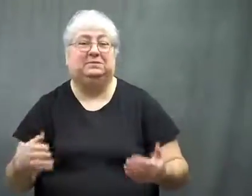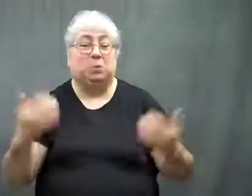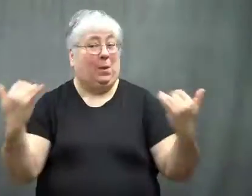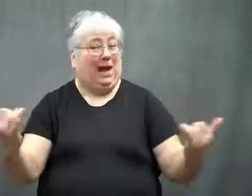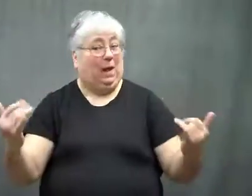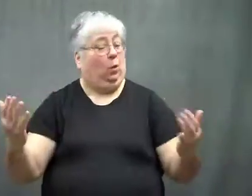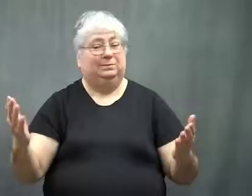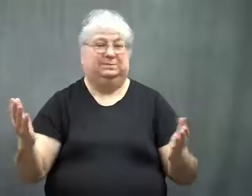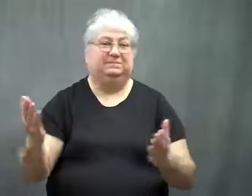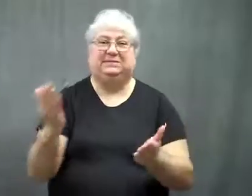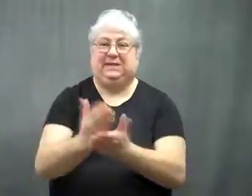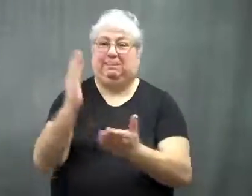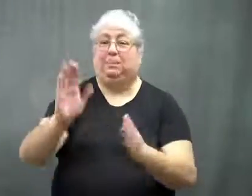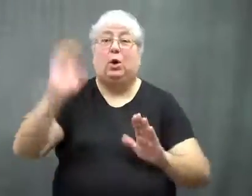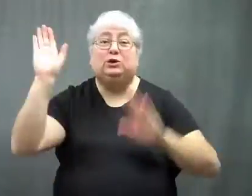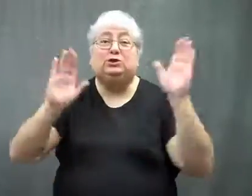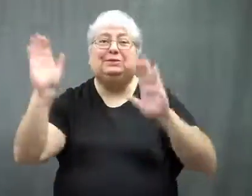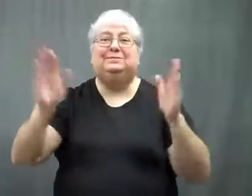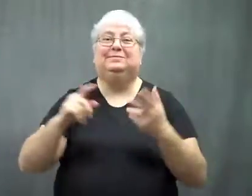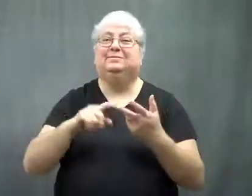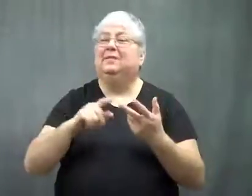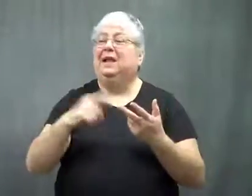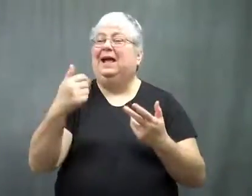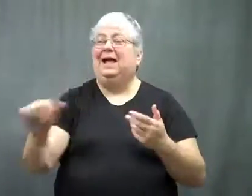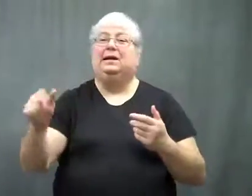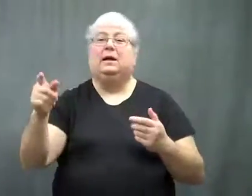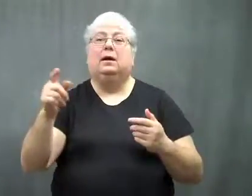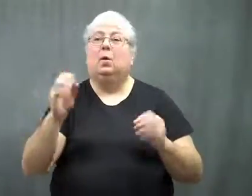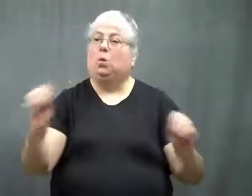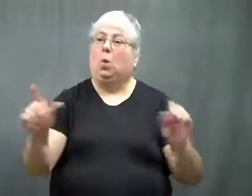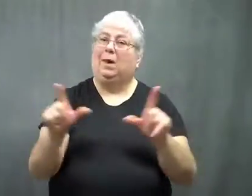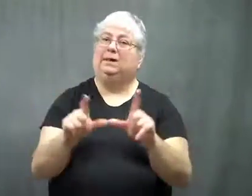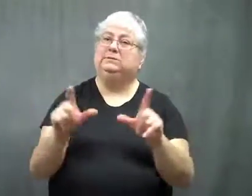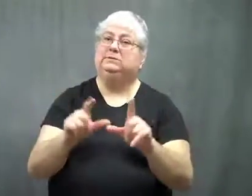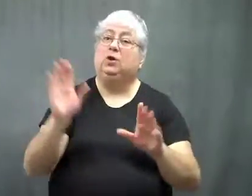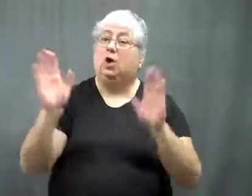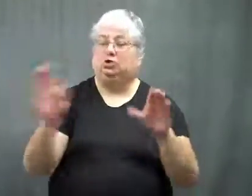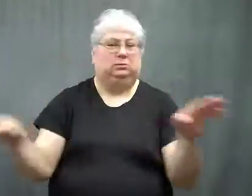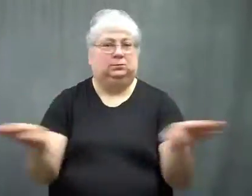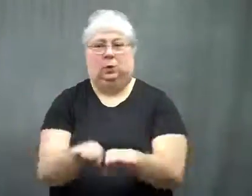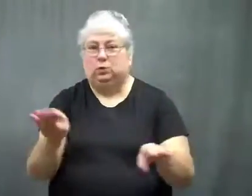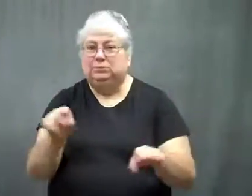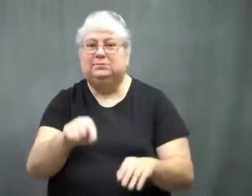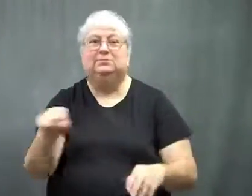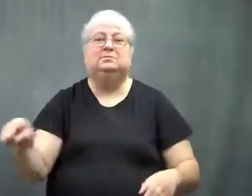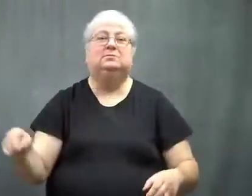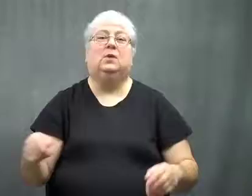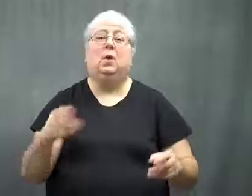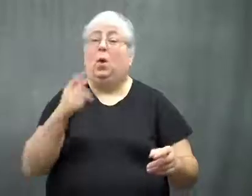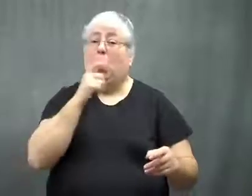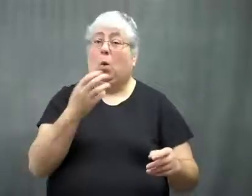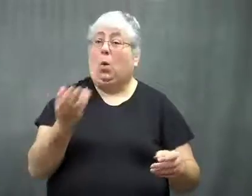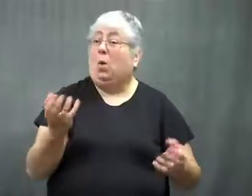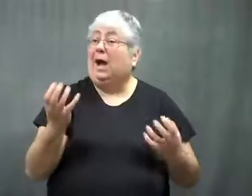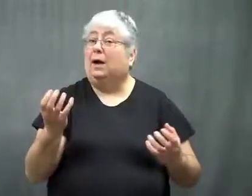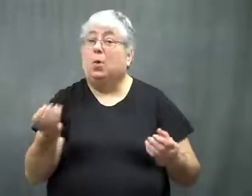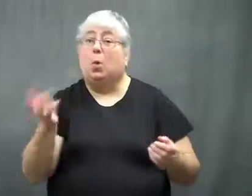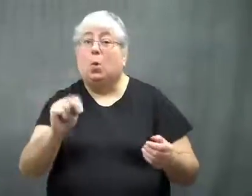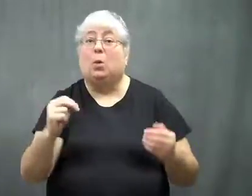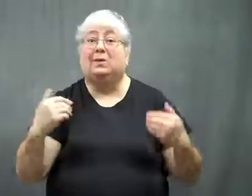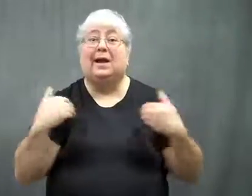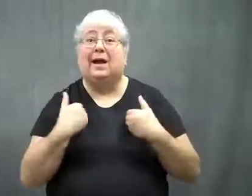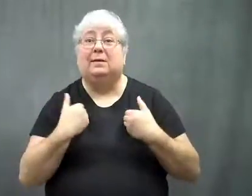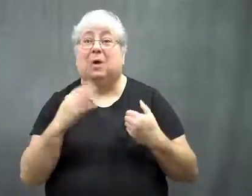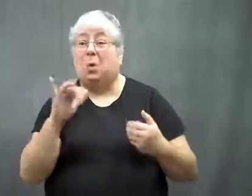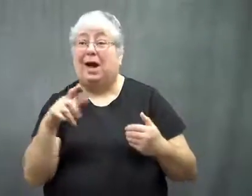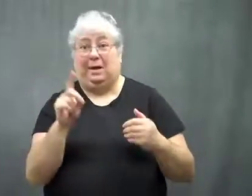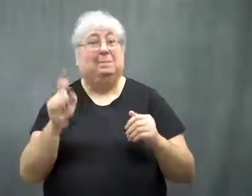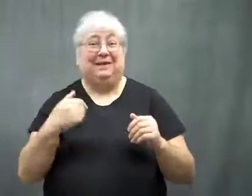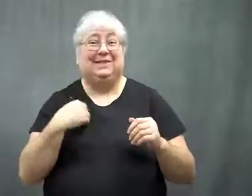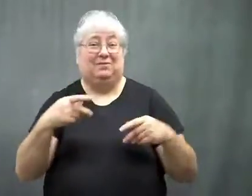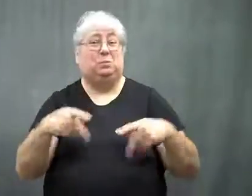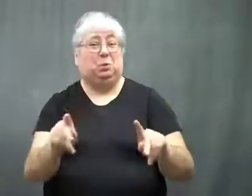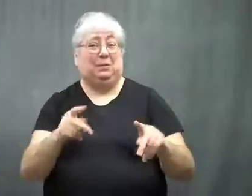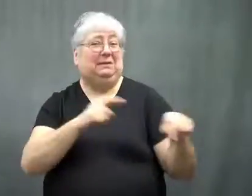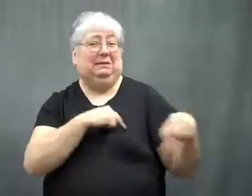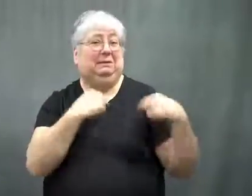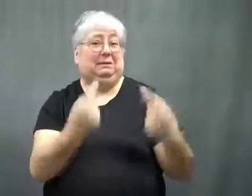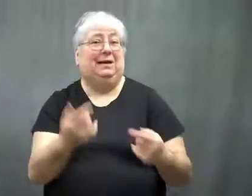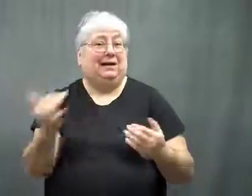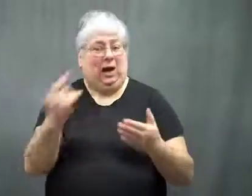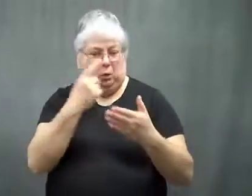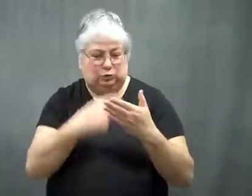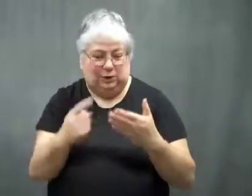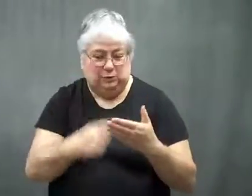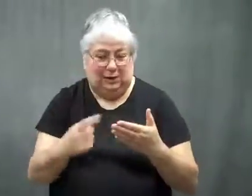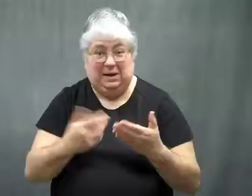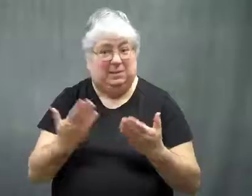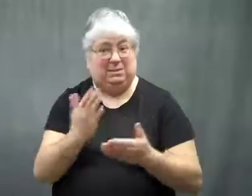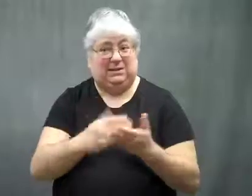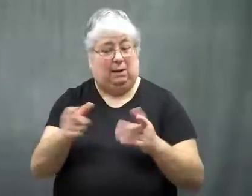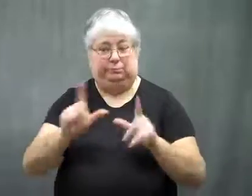Auctions have been halted, and unlicensed auctions closed down.